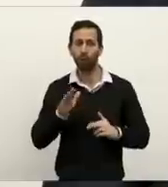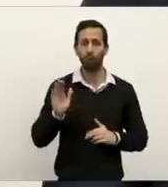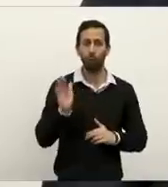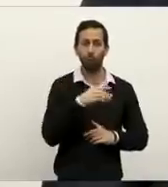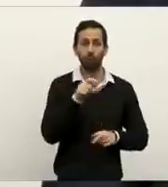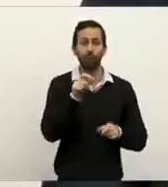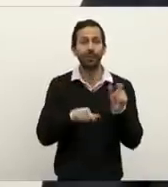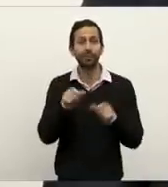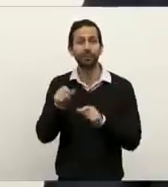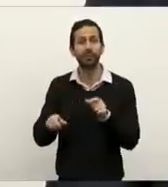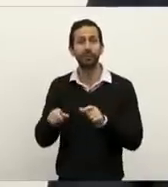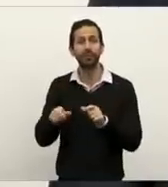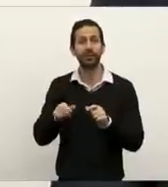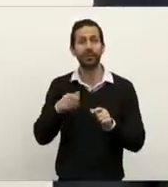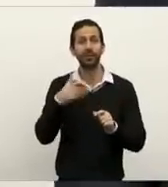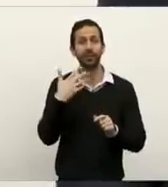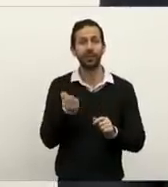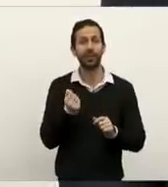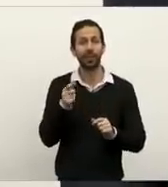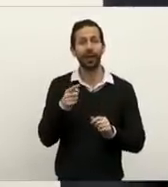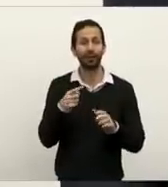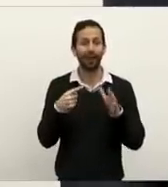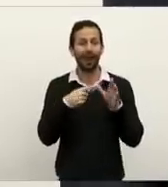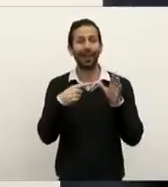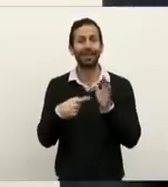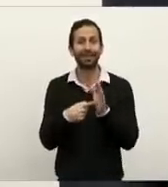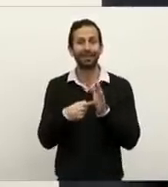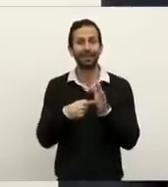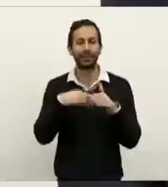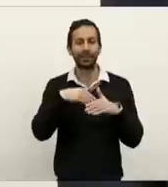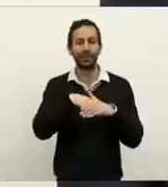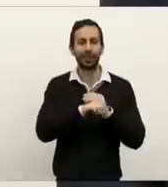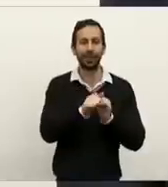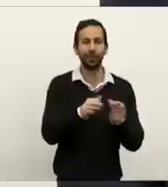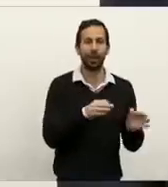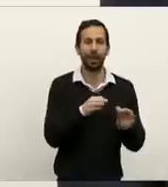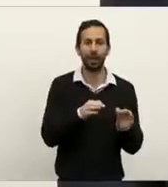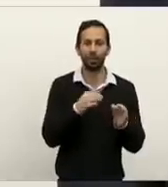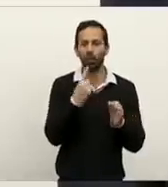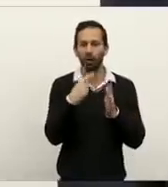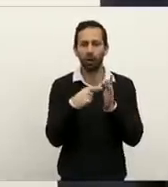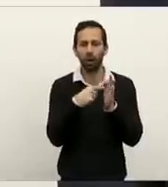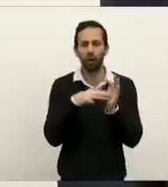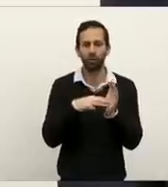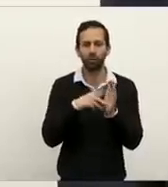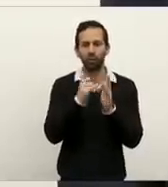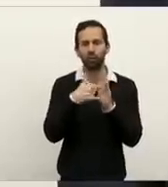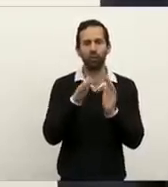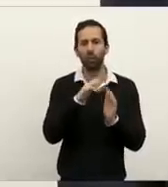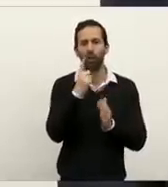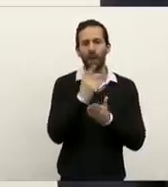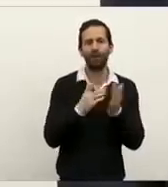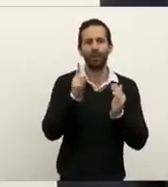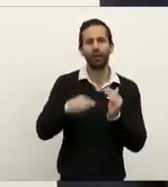have a capital AT item in their plan - that means an item that costs about $1,500 or more.